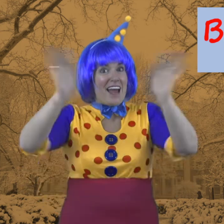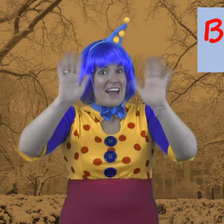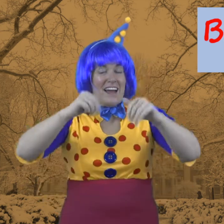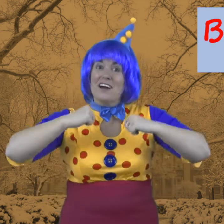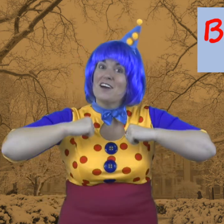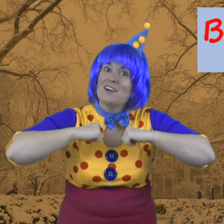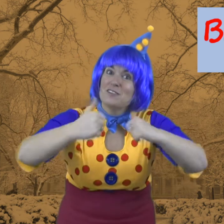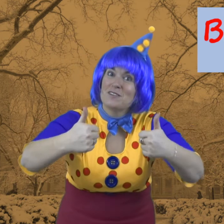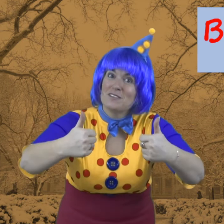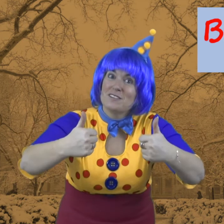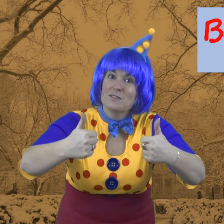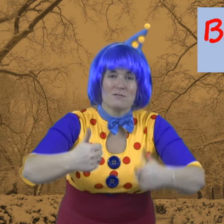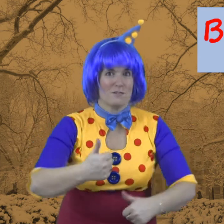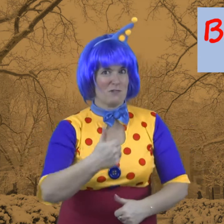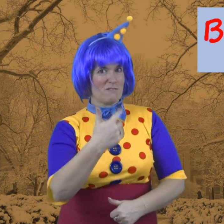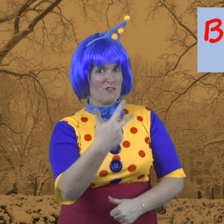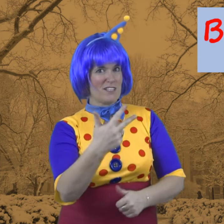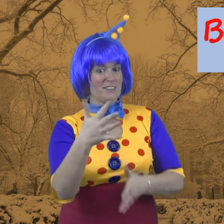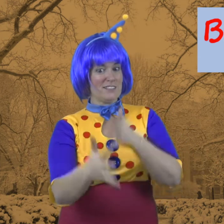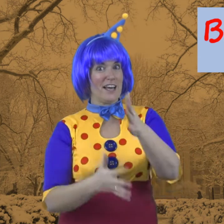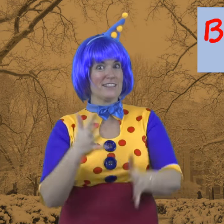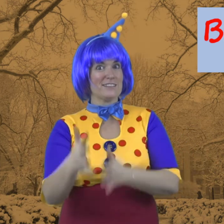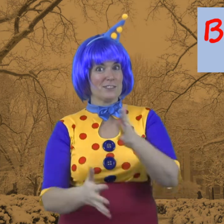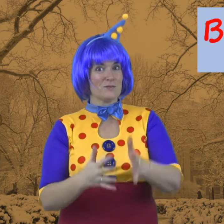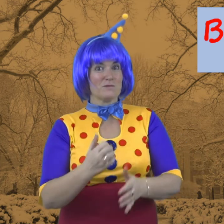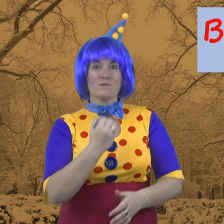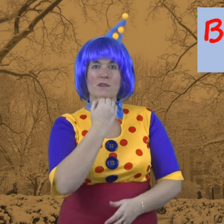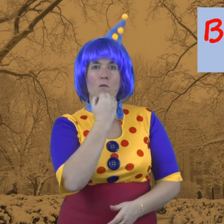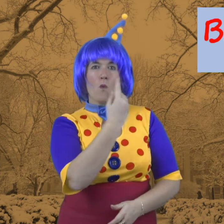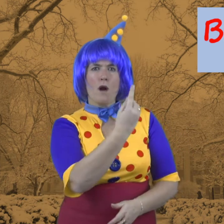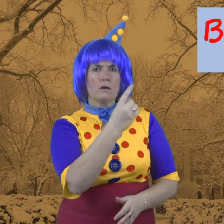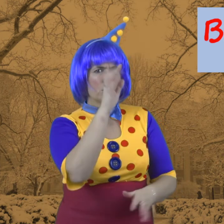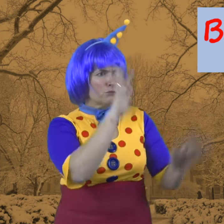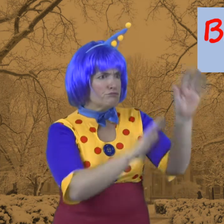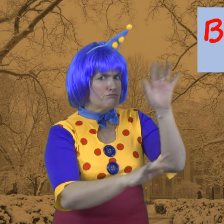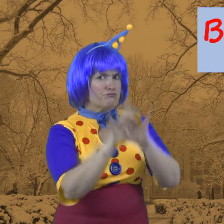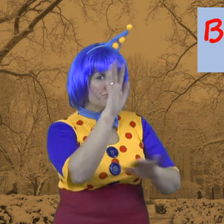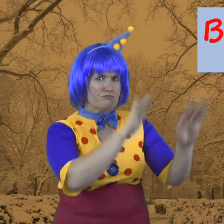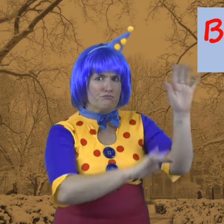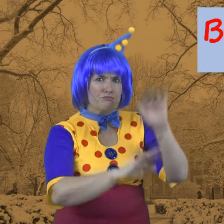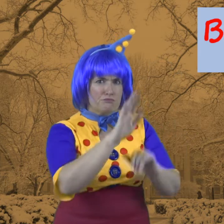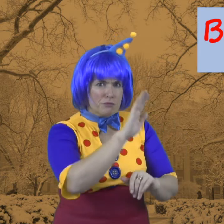Hello! How are you? 3 signs.... The first one - snowing